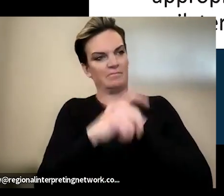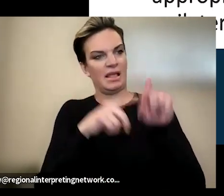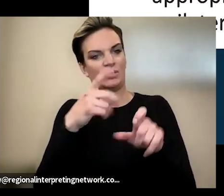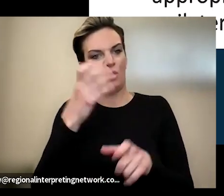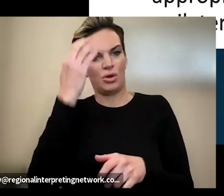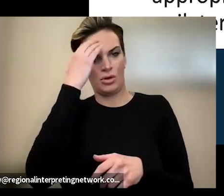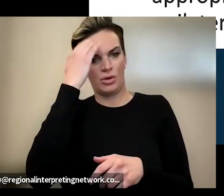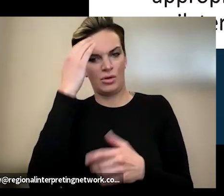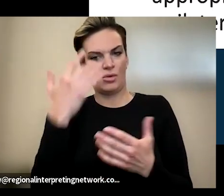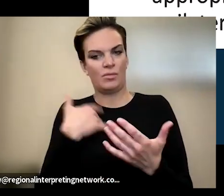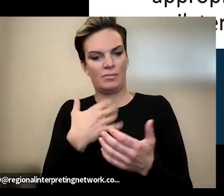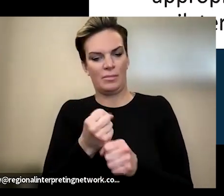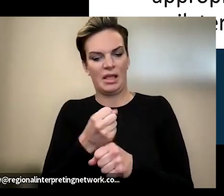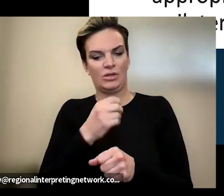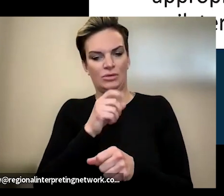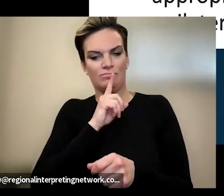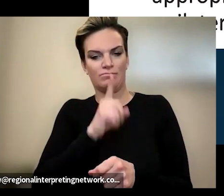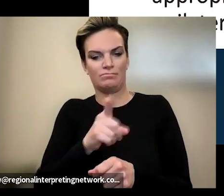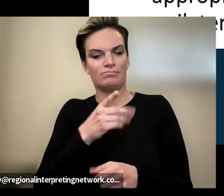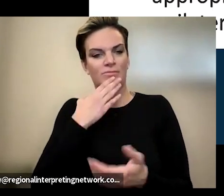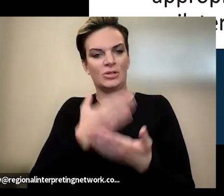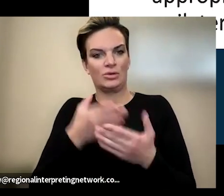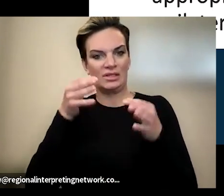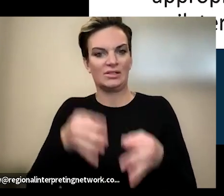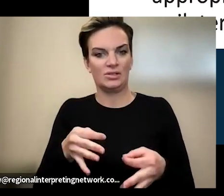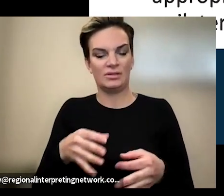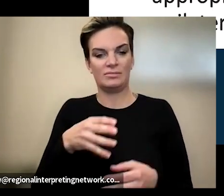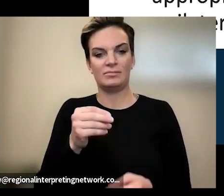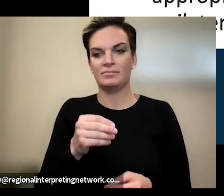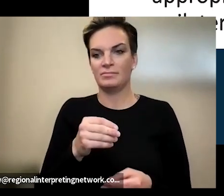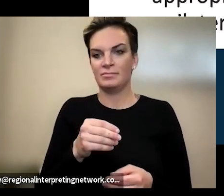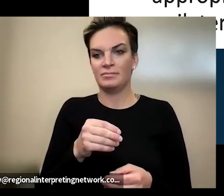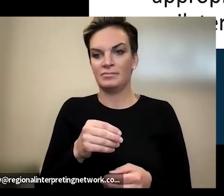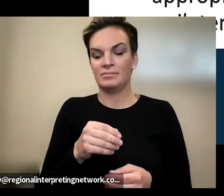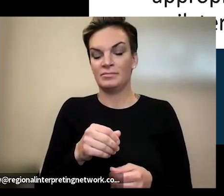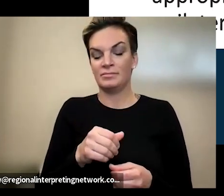informed decision not only about themselves but also as caregivers. So, this is the